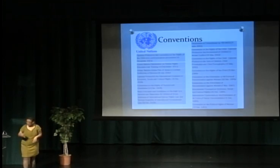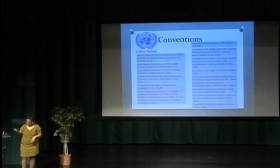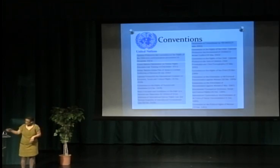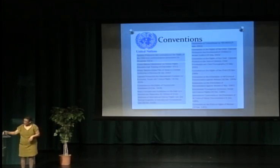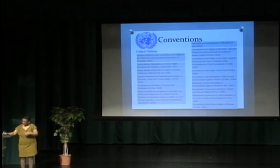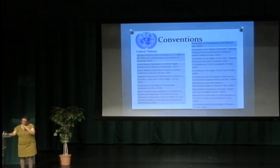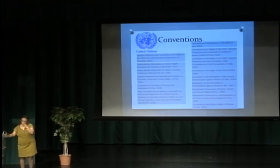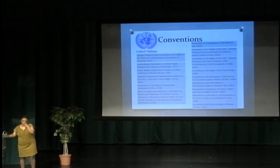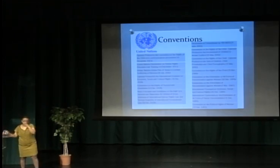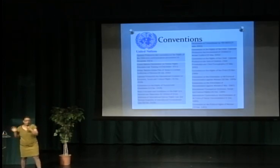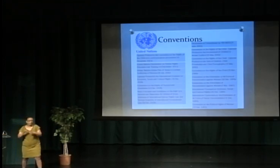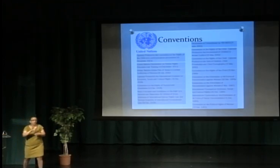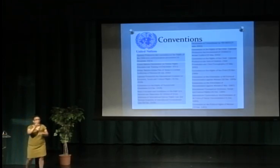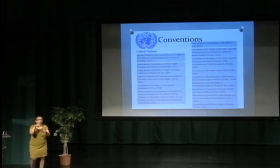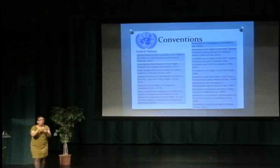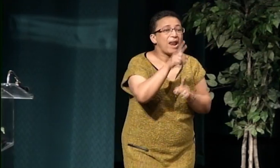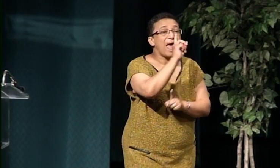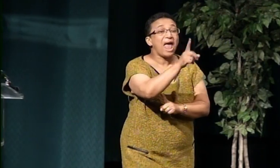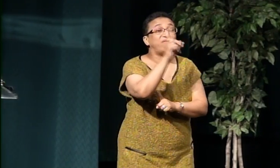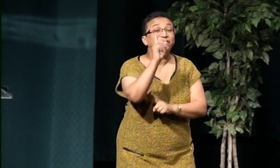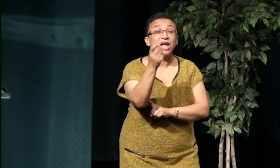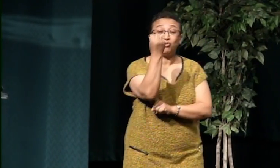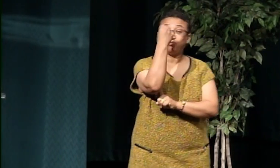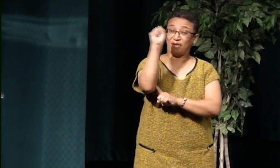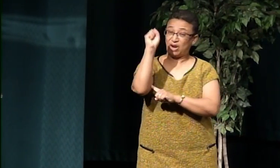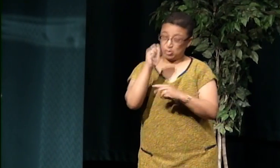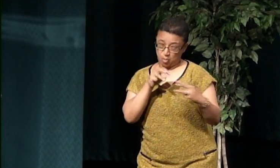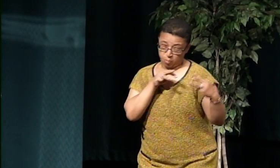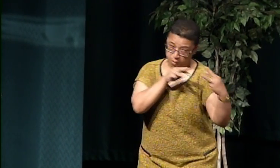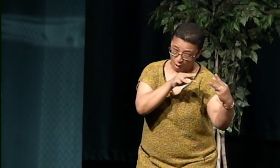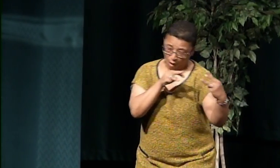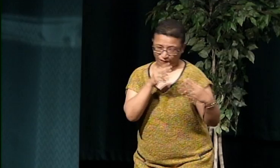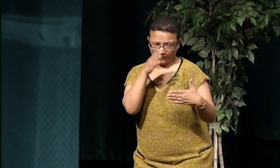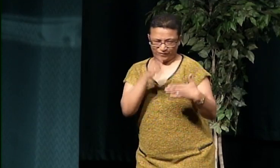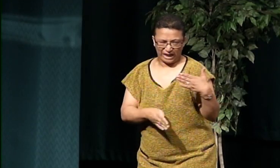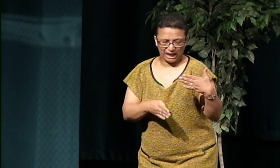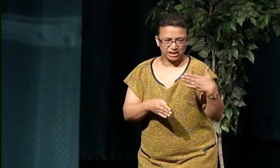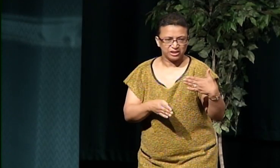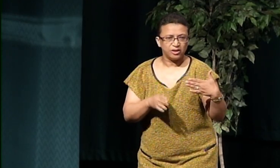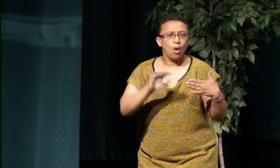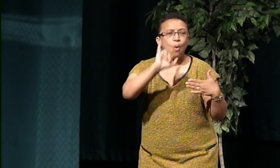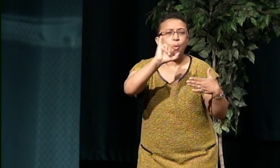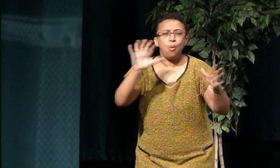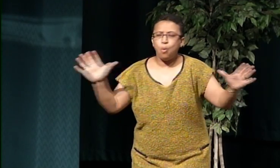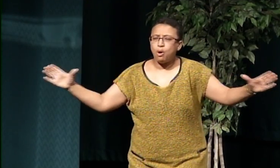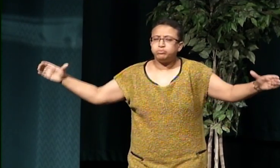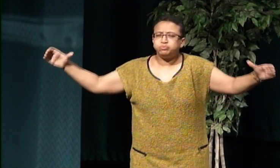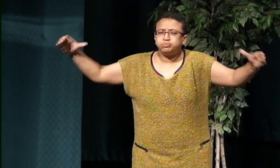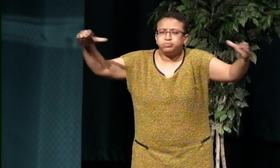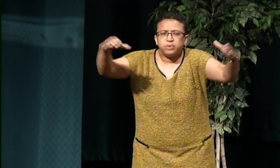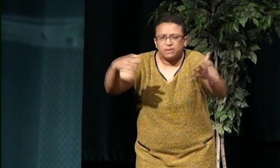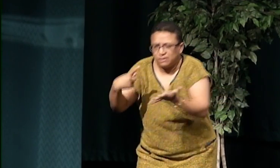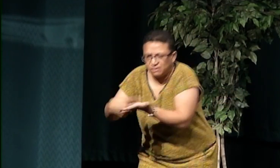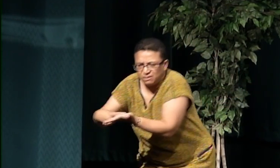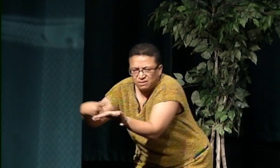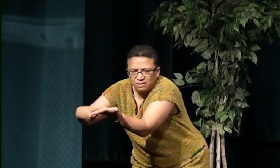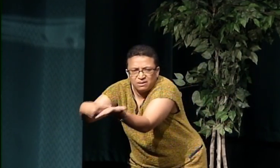at what caused them and what were some of the complaints. When every revolution starts,